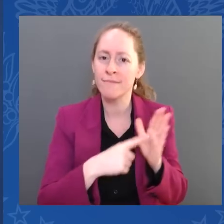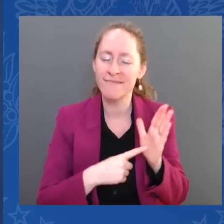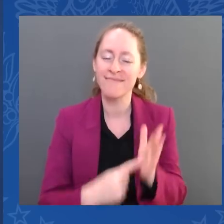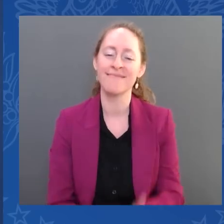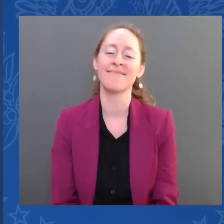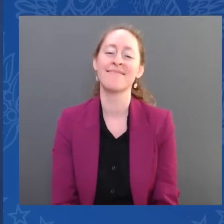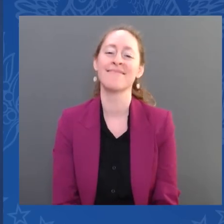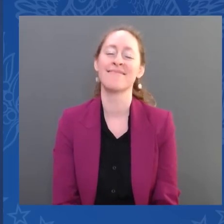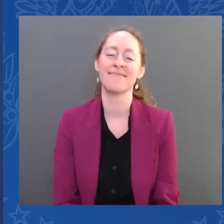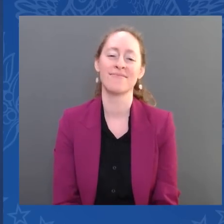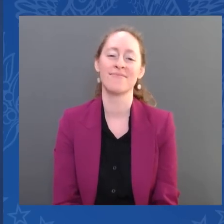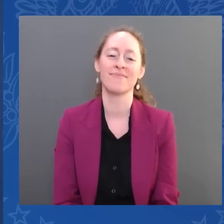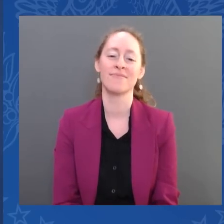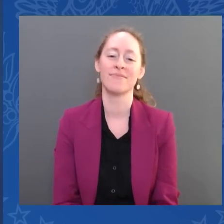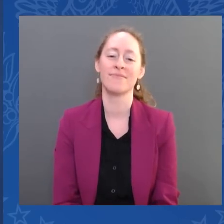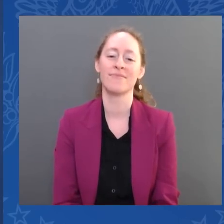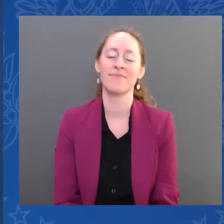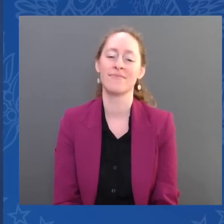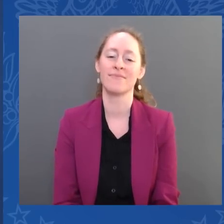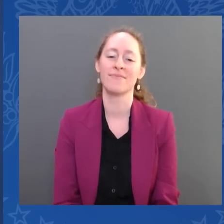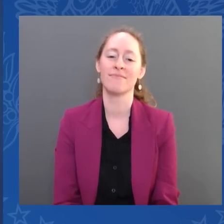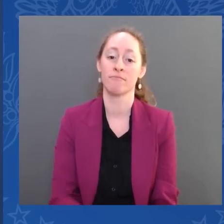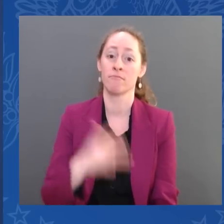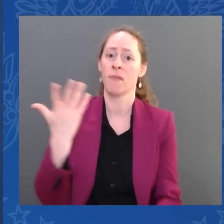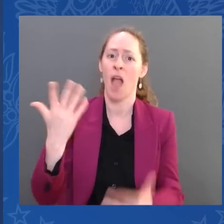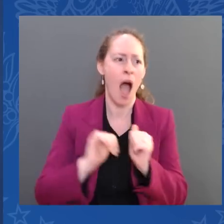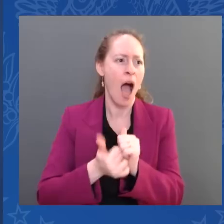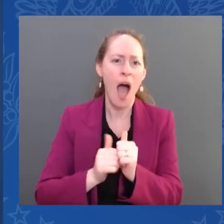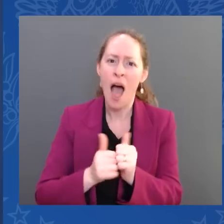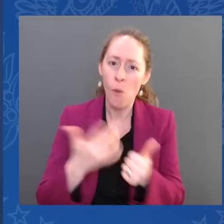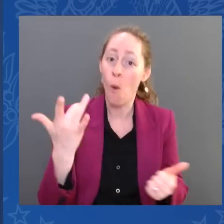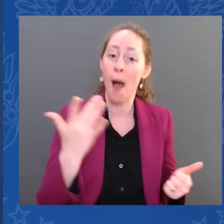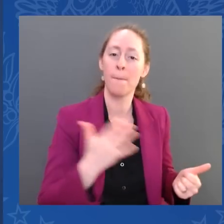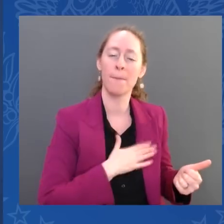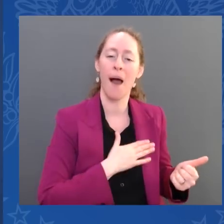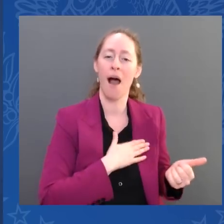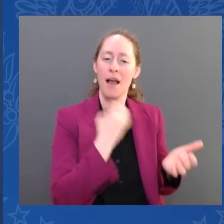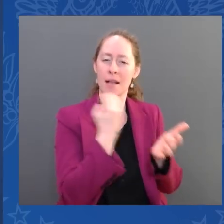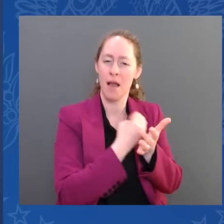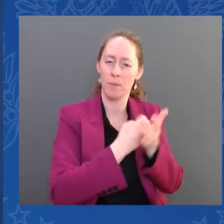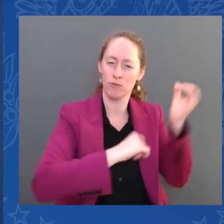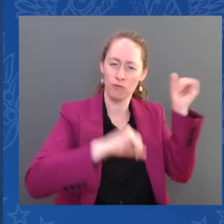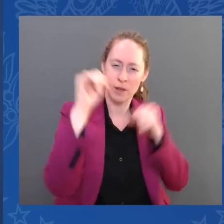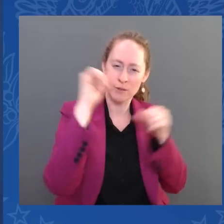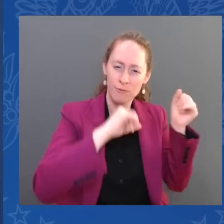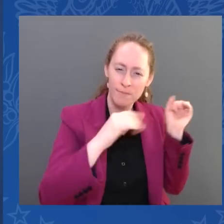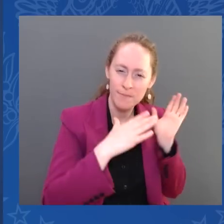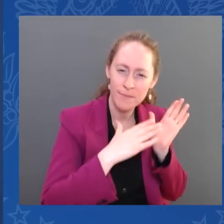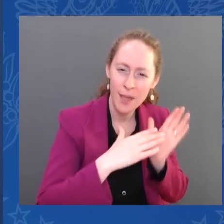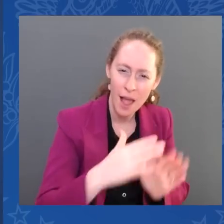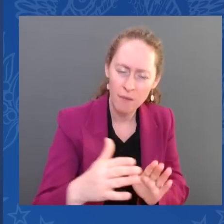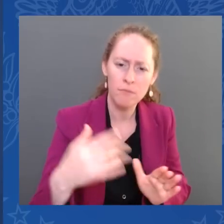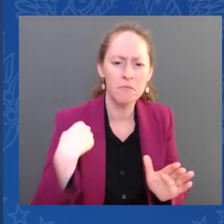That we didn't anticipate a war in Ukraine at the time. Historic economic growth that not only helped tens of millions of families move up,